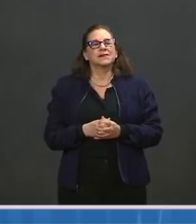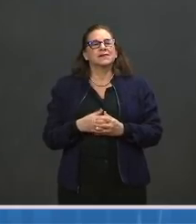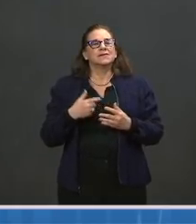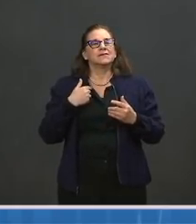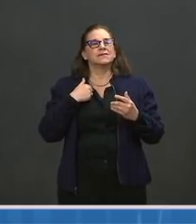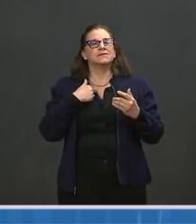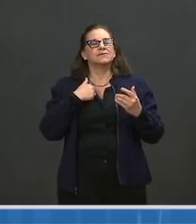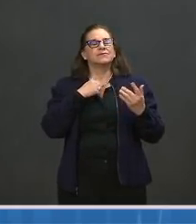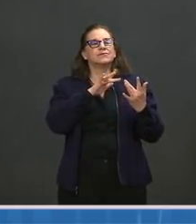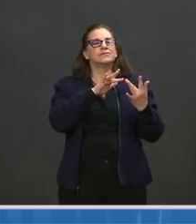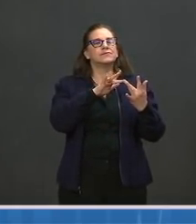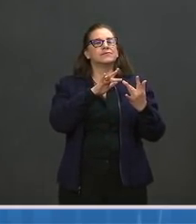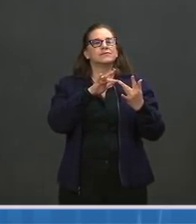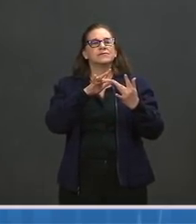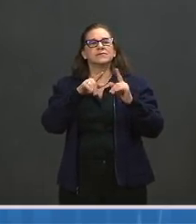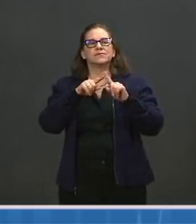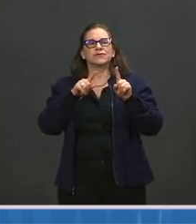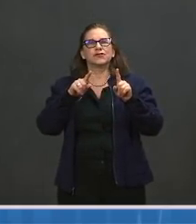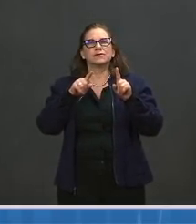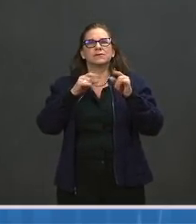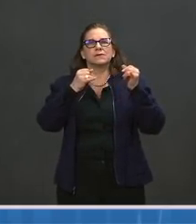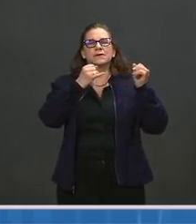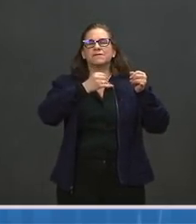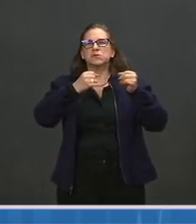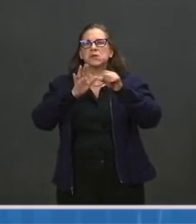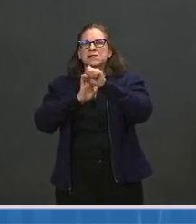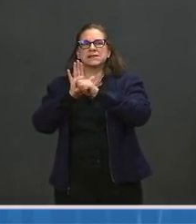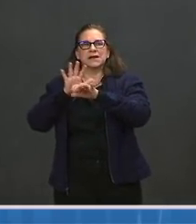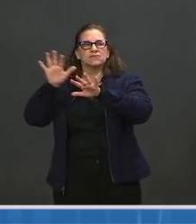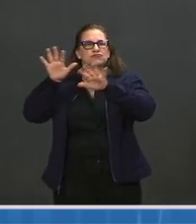We are having weekly governors' calls. We're doing outreach with states,